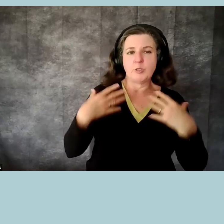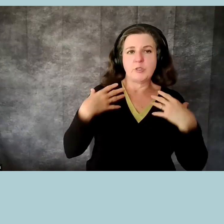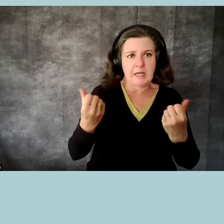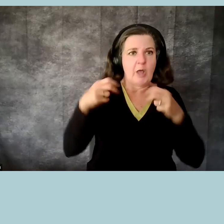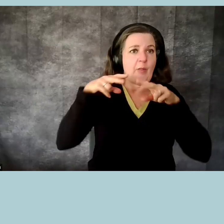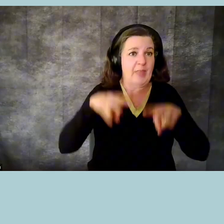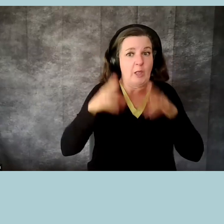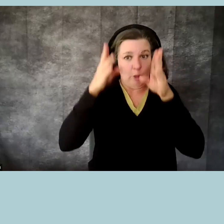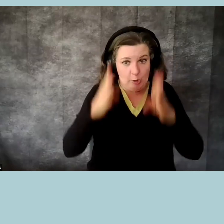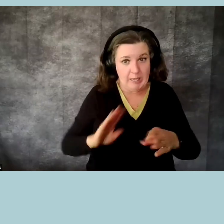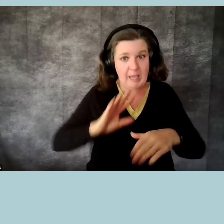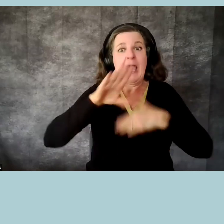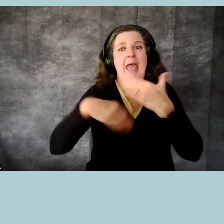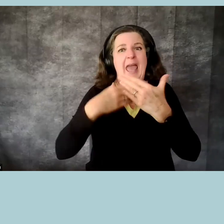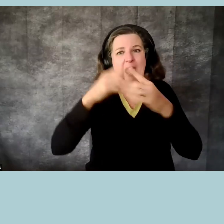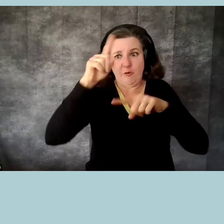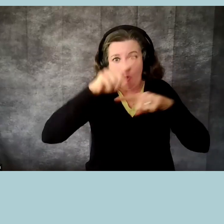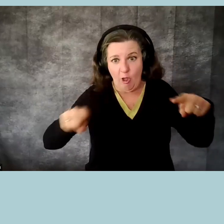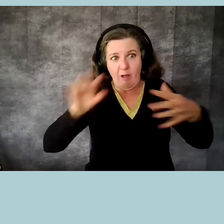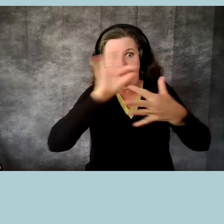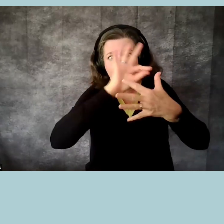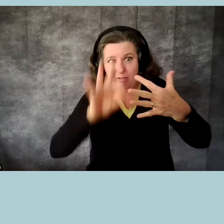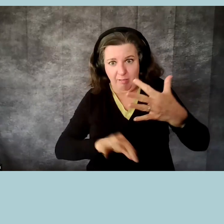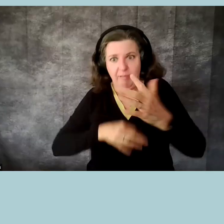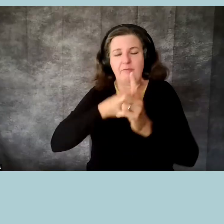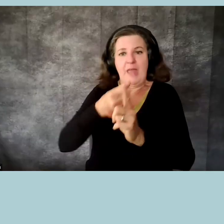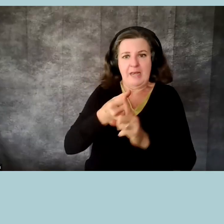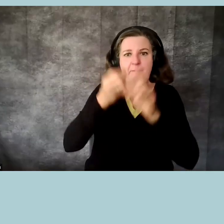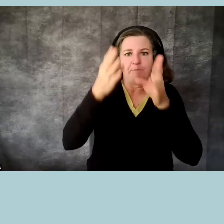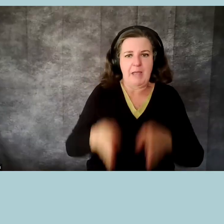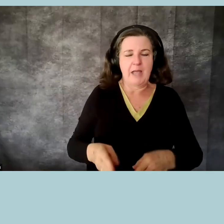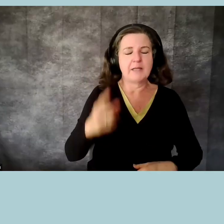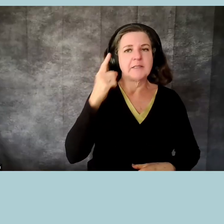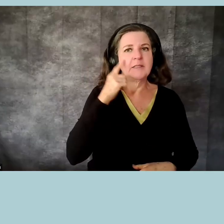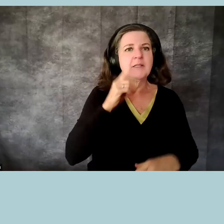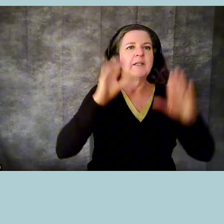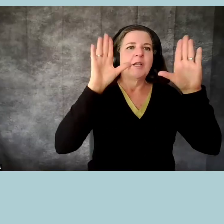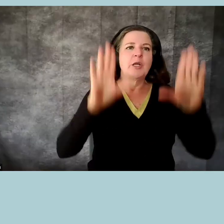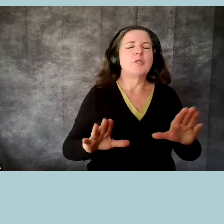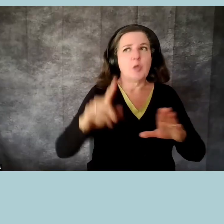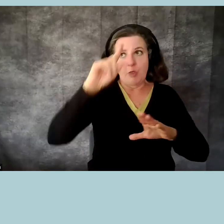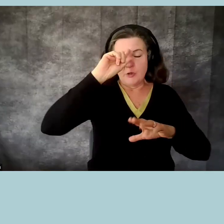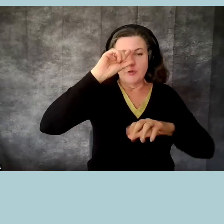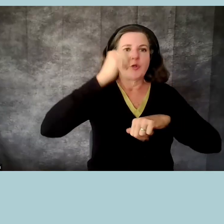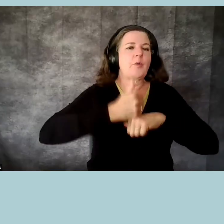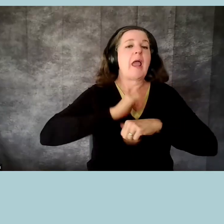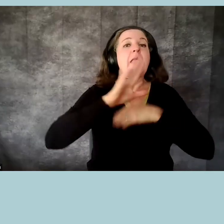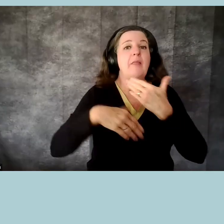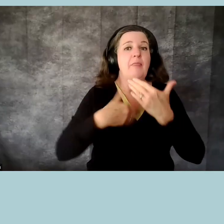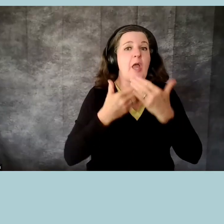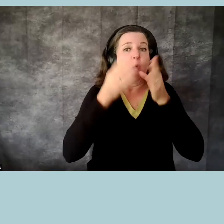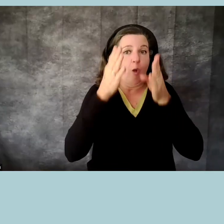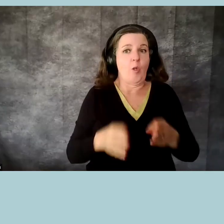may impact. So we think, you know, there's great paradigms, like the whole person health paradigm we mentioned that was one of the institutes that NIH has